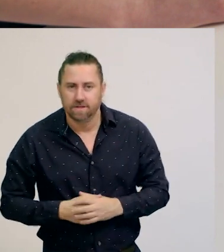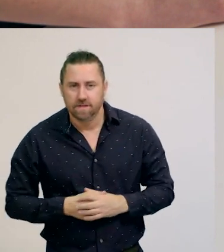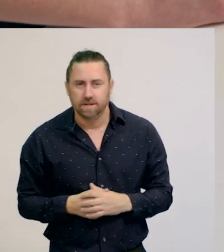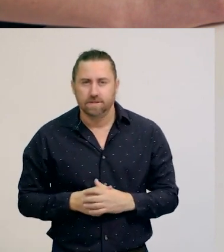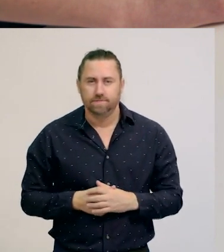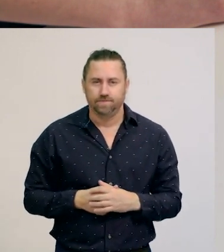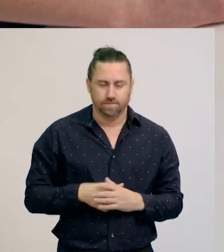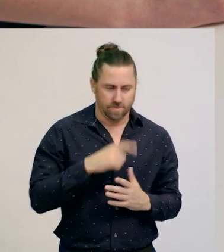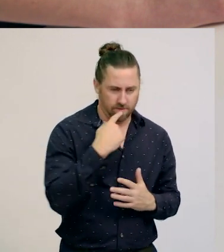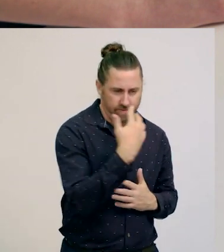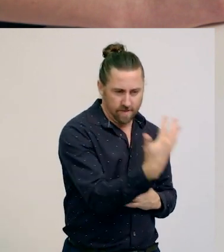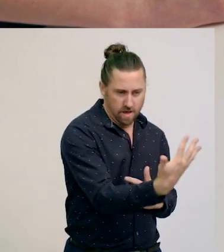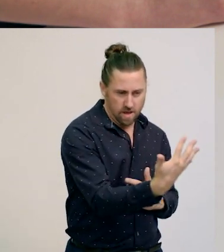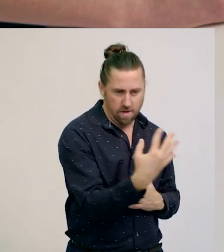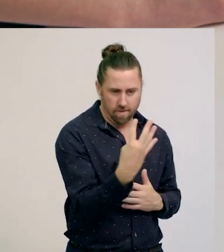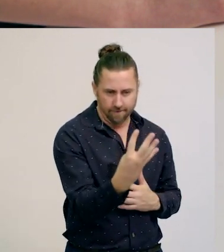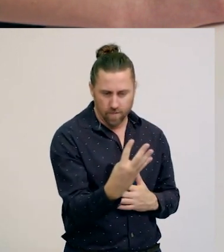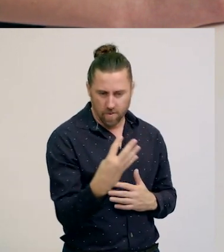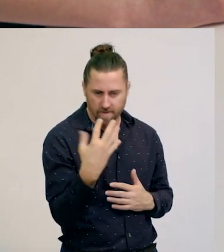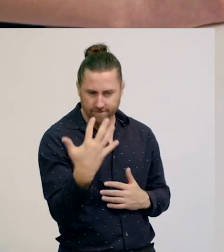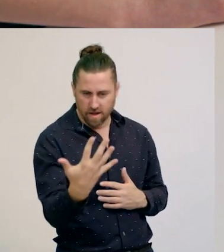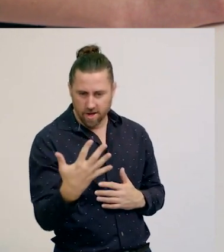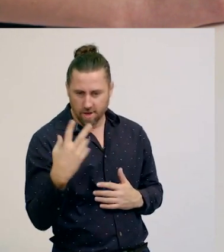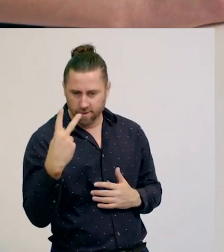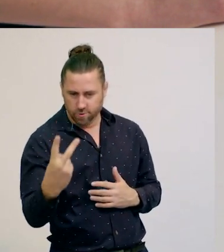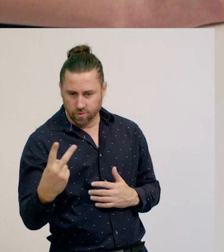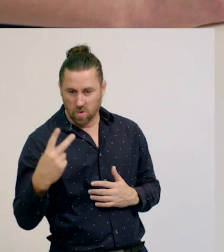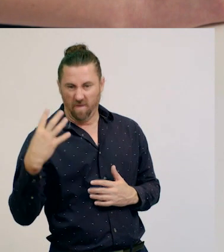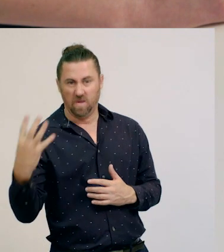They are 5, 4, 5, 2, and another 4.